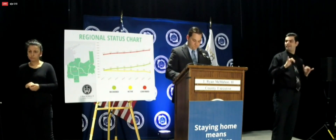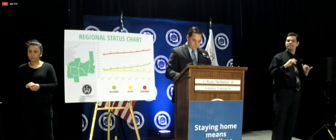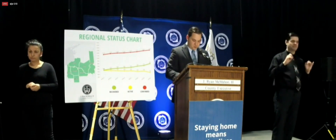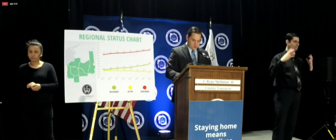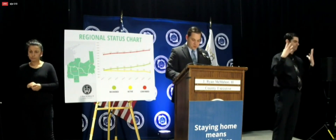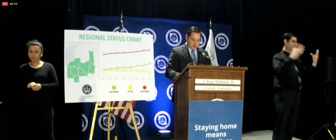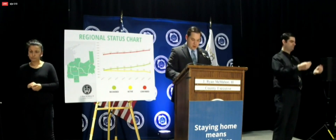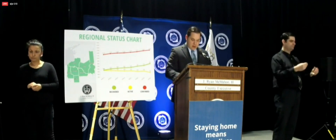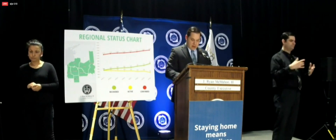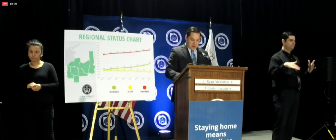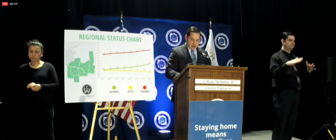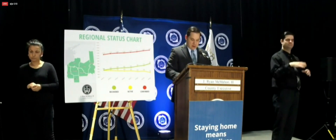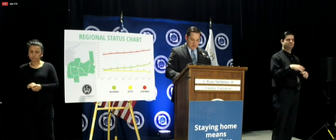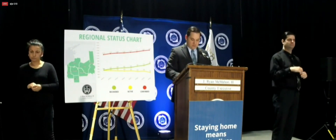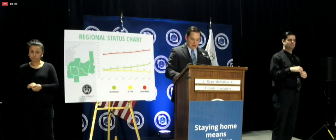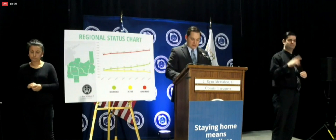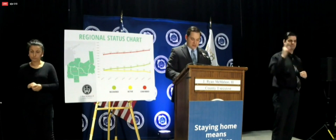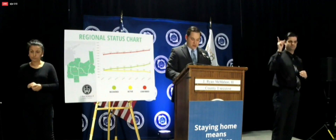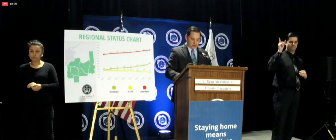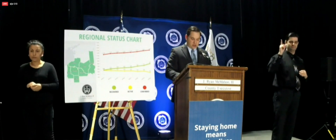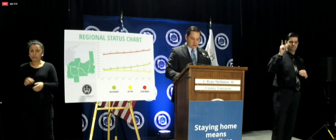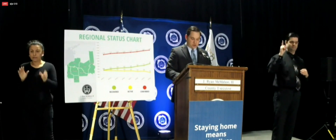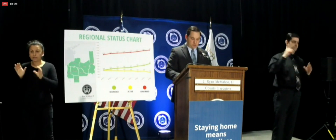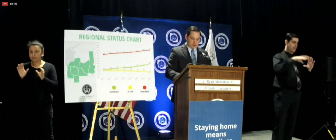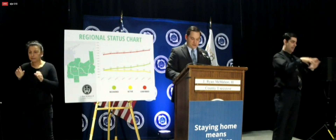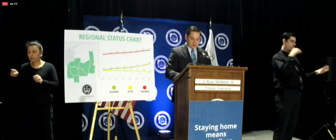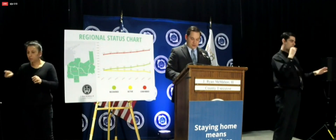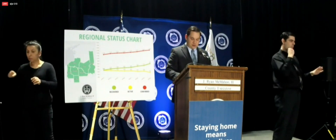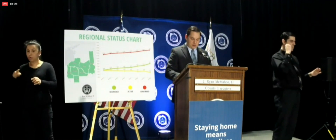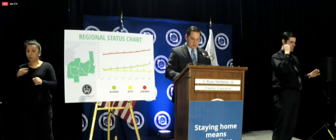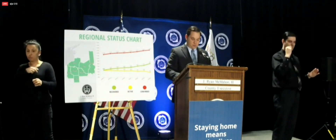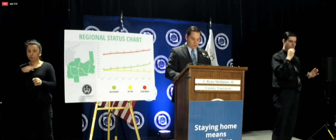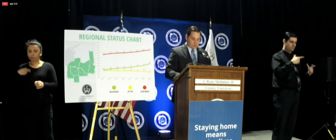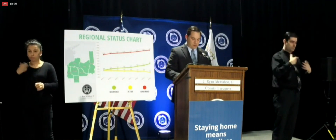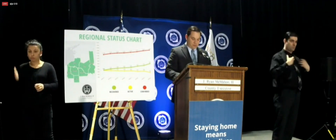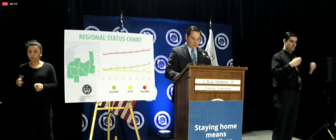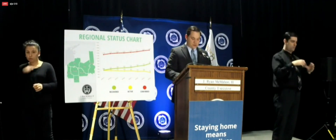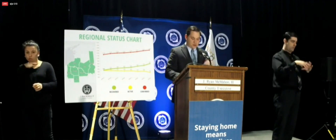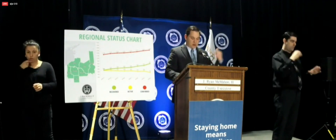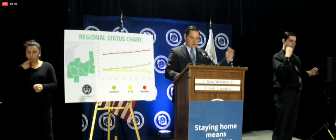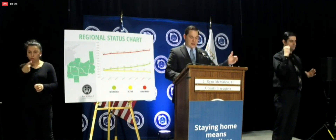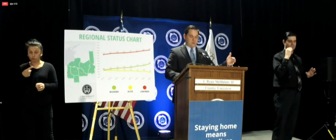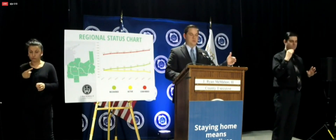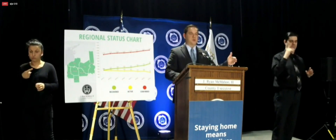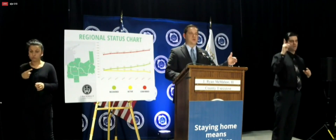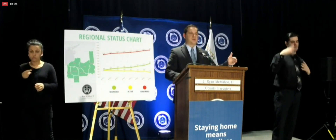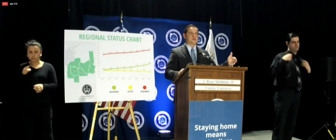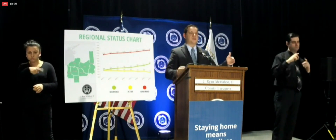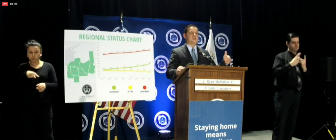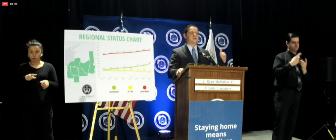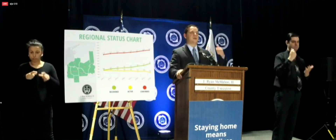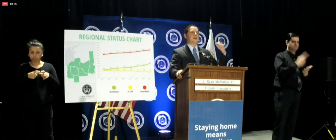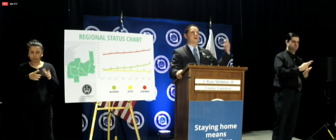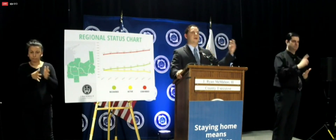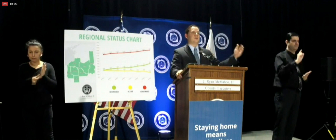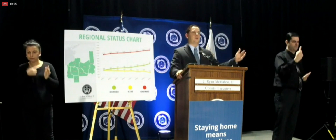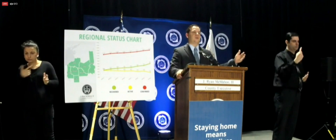ISOLATION WITHOUT OUR HEALTH DEPARTMENT LED BY Dr. GUPTA. VOLUNTARY SHELTER IN PLACE.